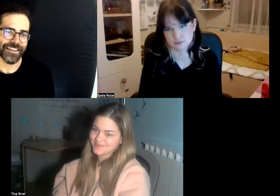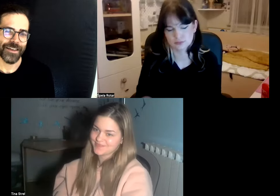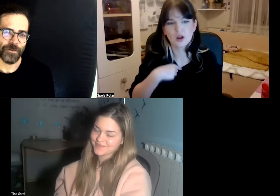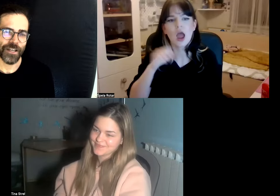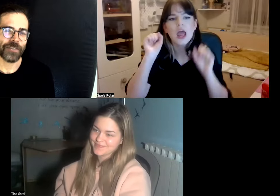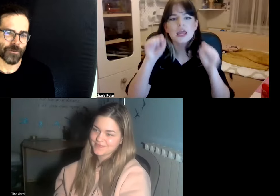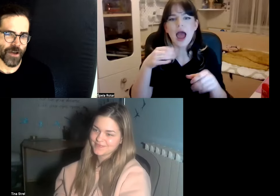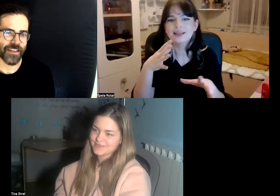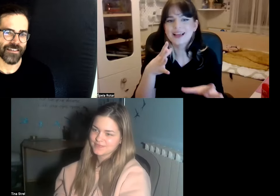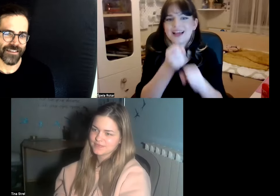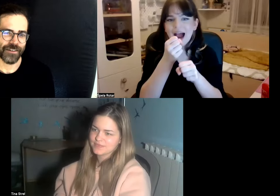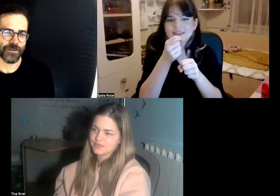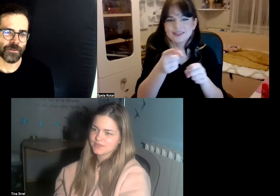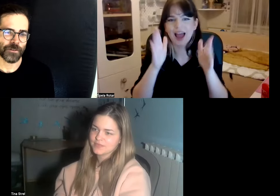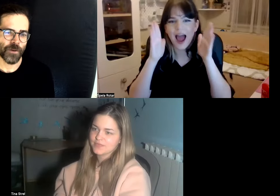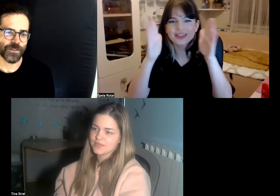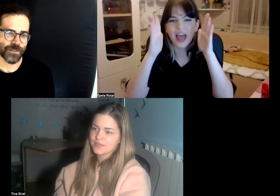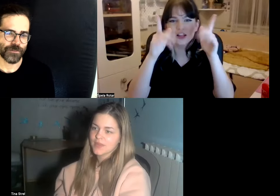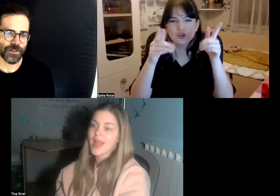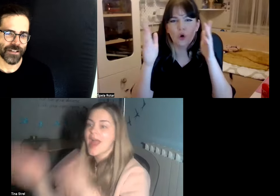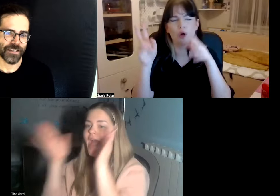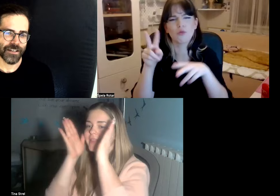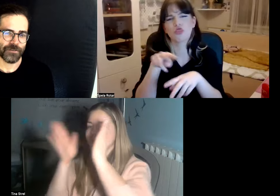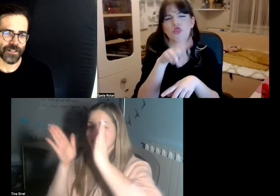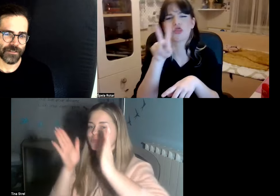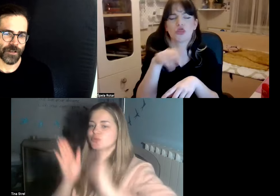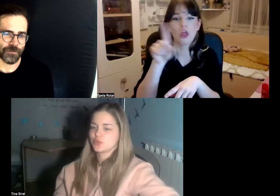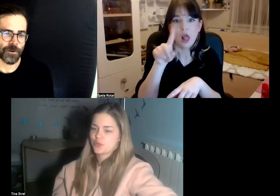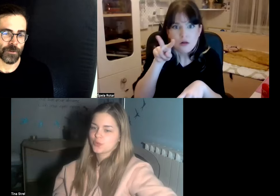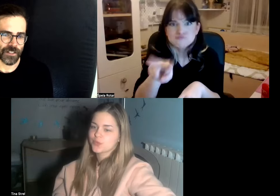we give away our own emotions very very straightforwardly